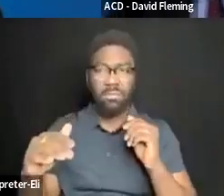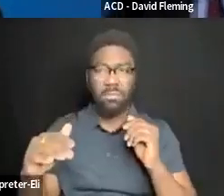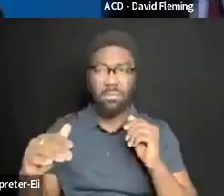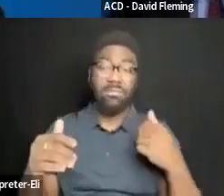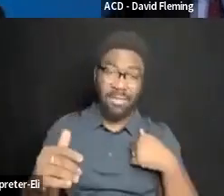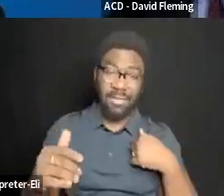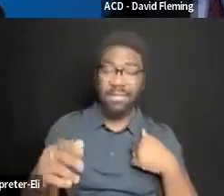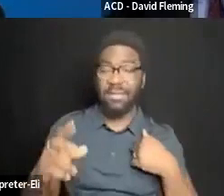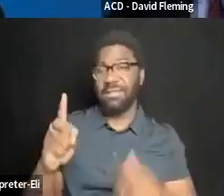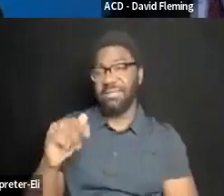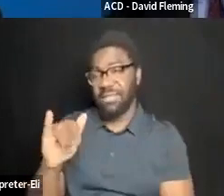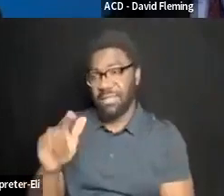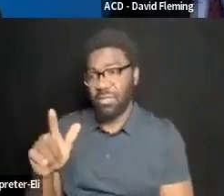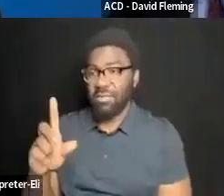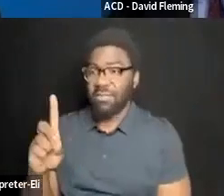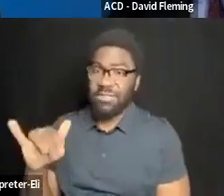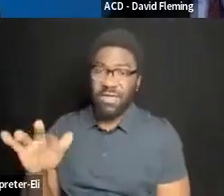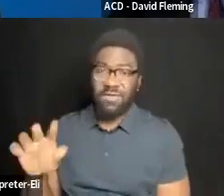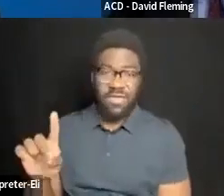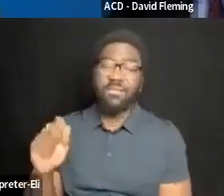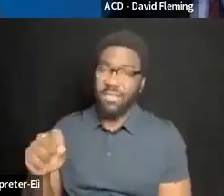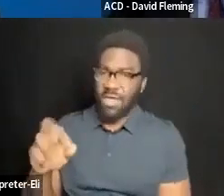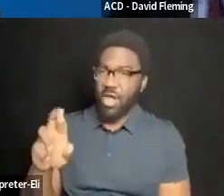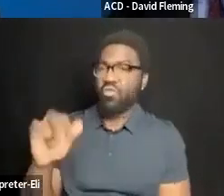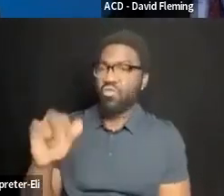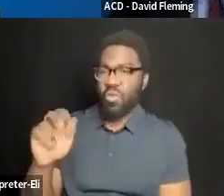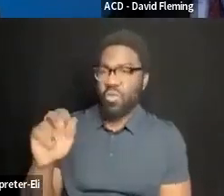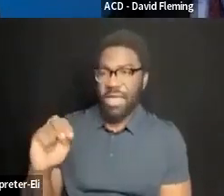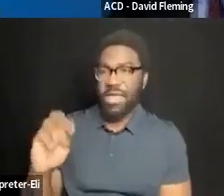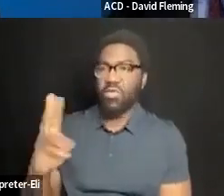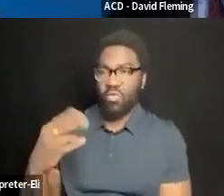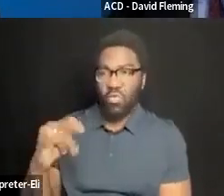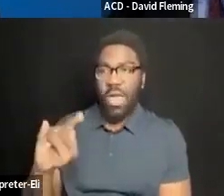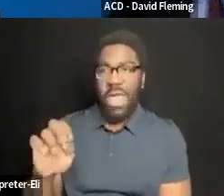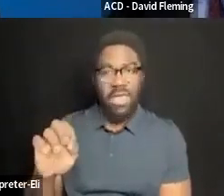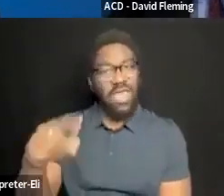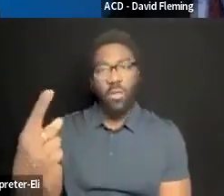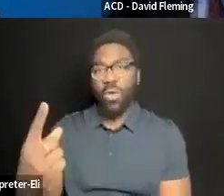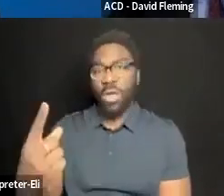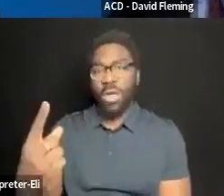Ryan White was the one that came immediately to mind, but there may be others.